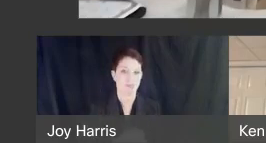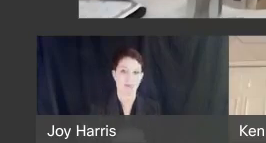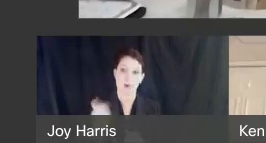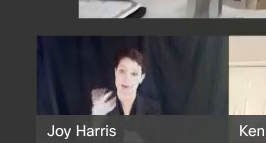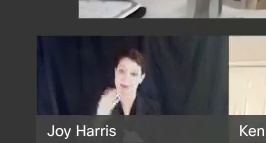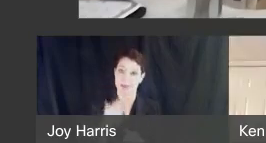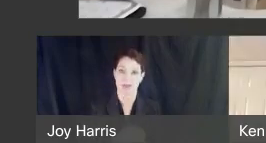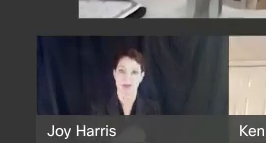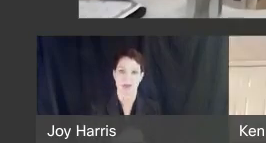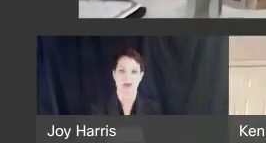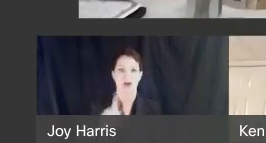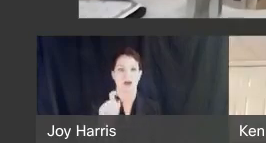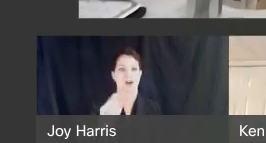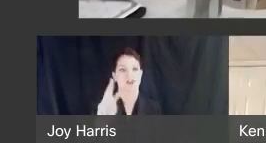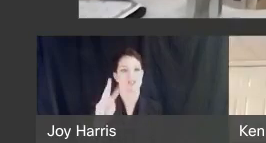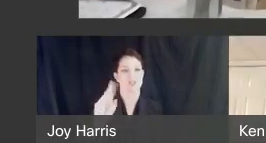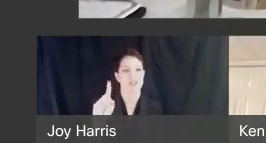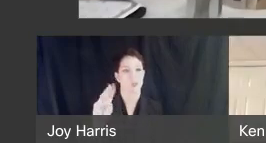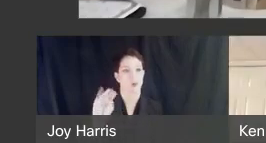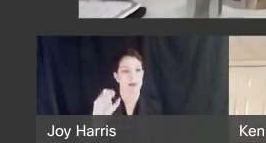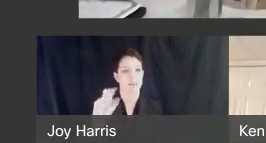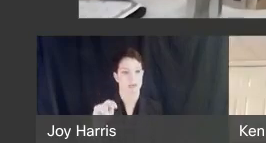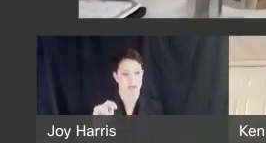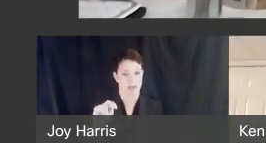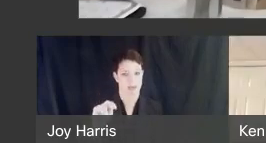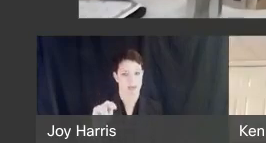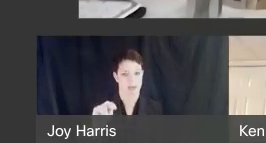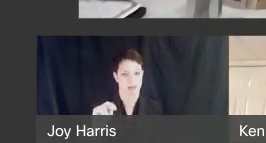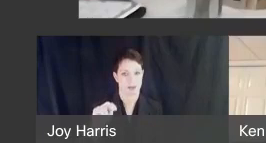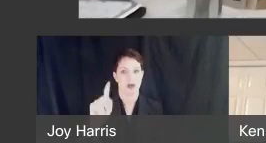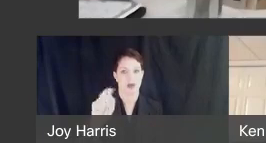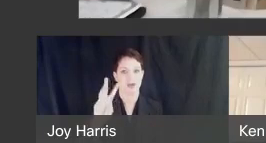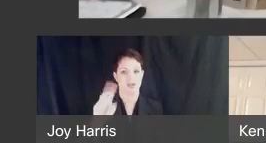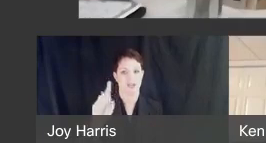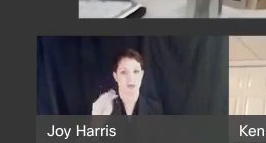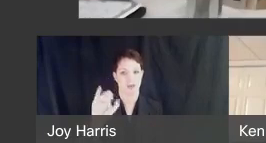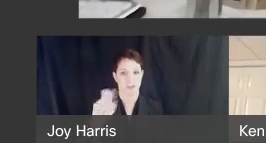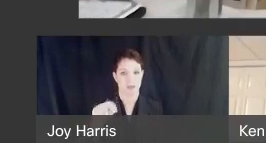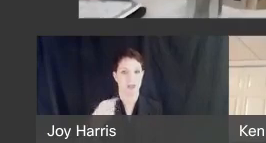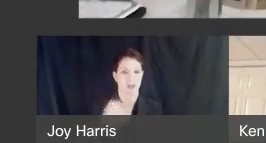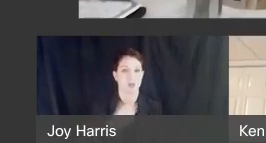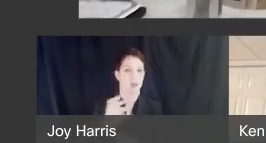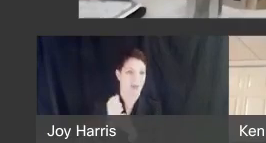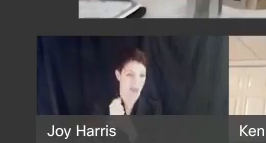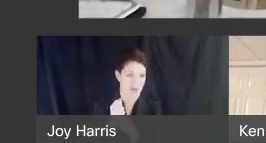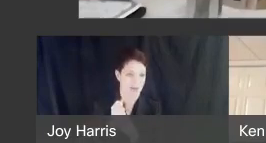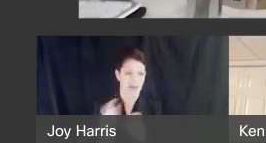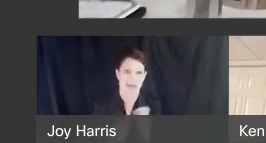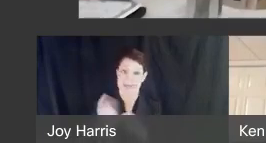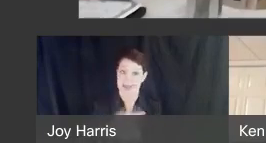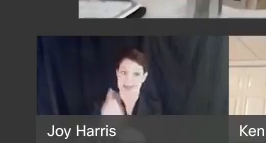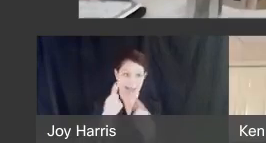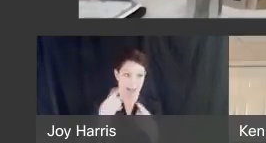[Commissioner Lawrence] Val, I think it's $161 million that we're receiving. I don't know the date that we should receive it.